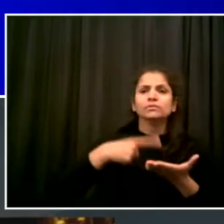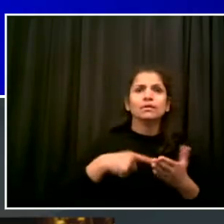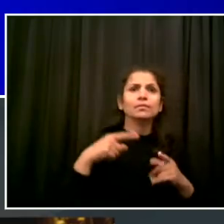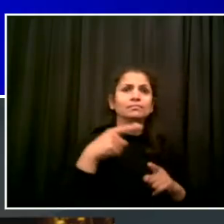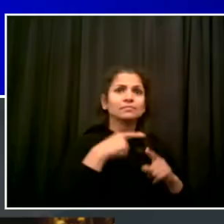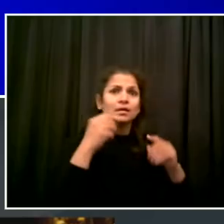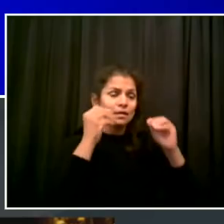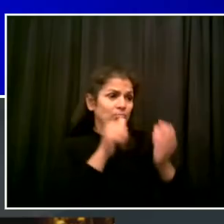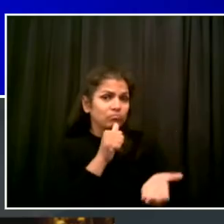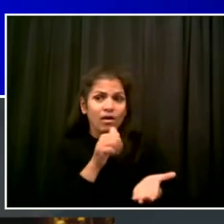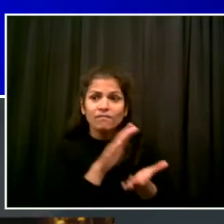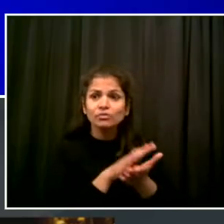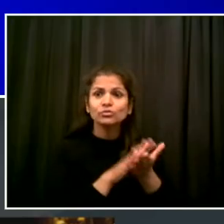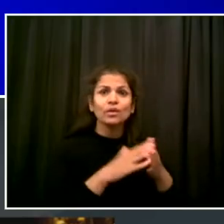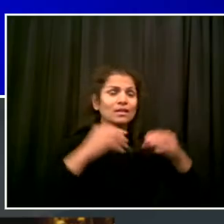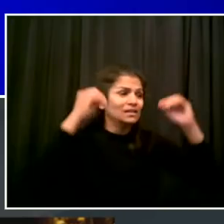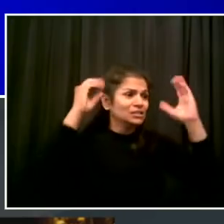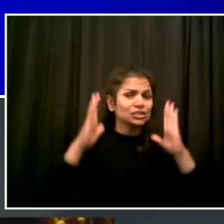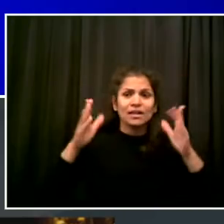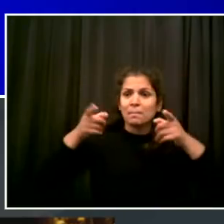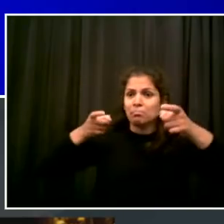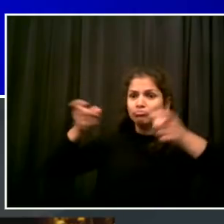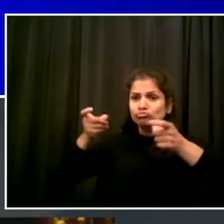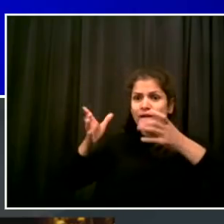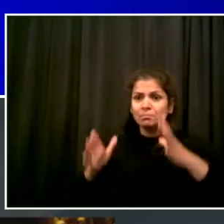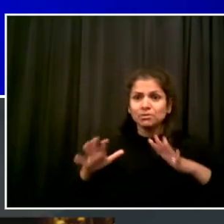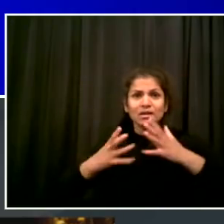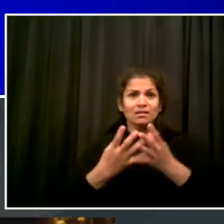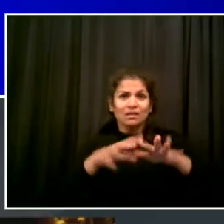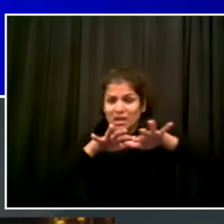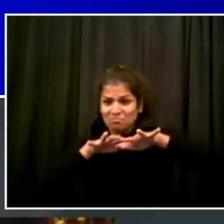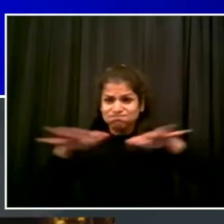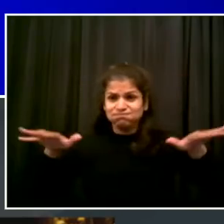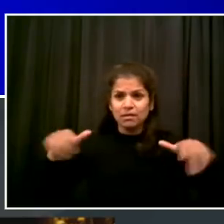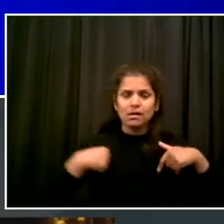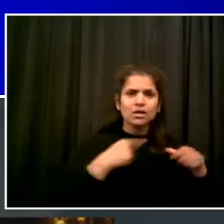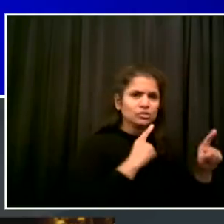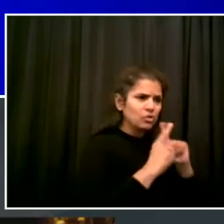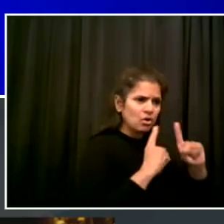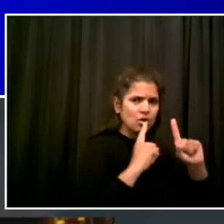ALSO, BEYOND PUBLICSC OLHOS, RELIGIOUS SCHOOLS, PRIVATE